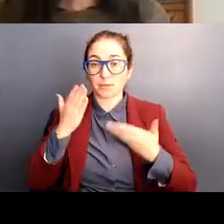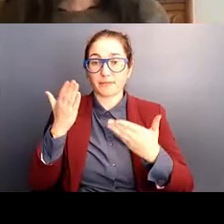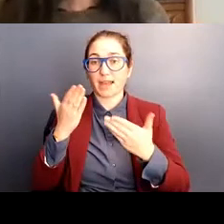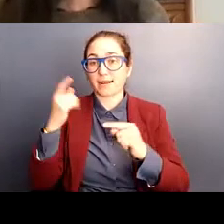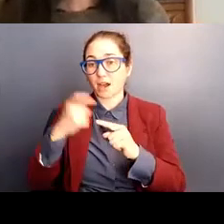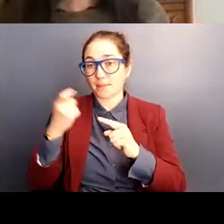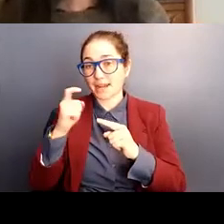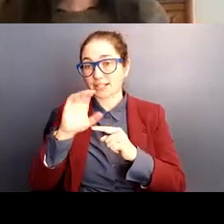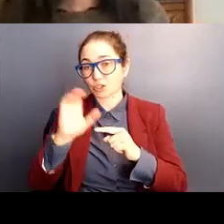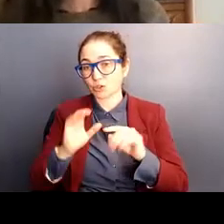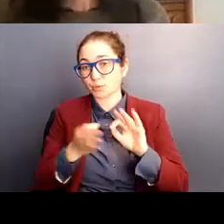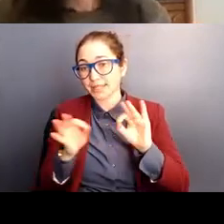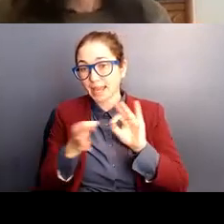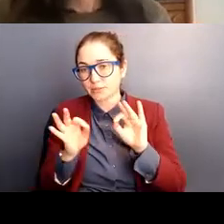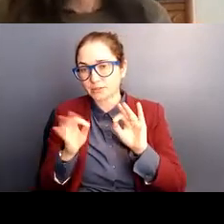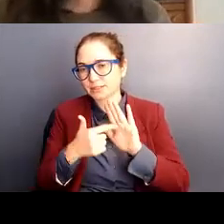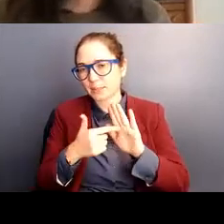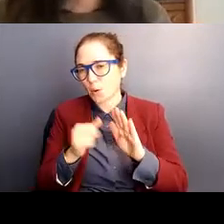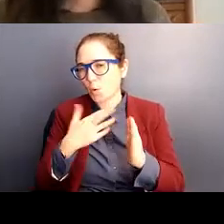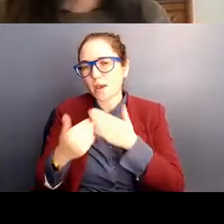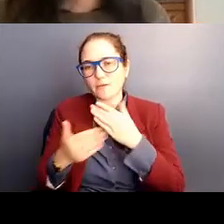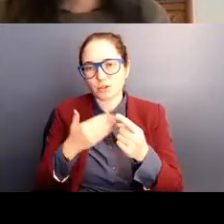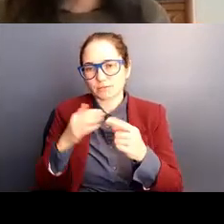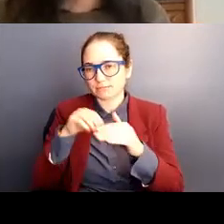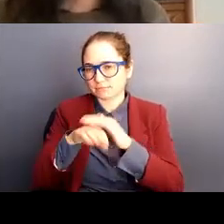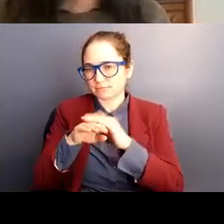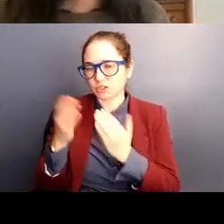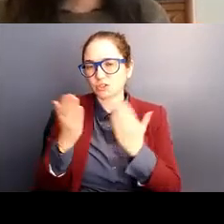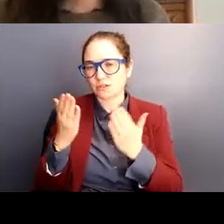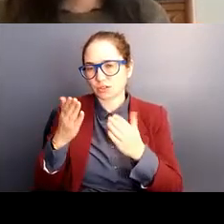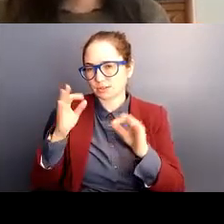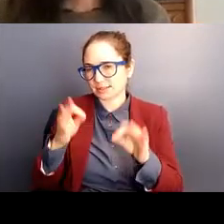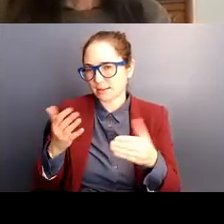Zoom caption, for instance. Or whatever access service you're providing for this event.